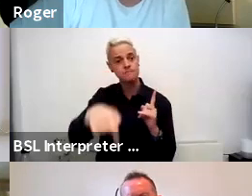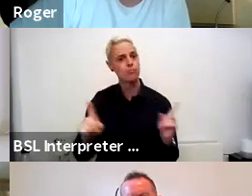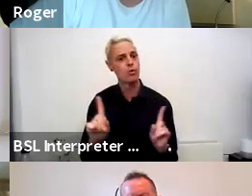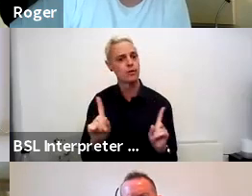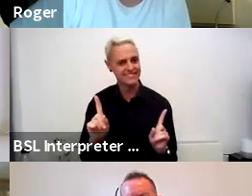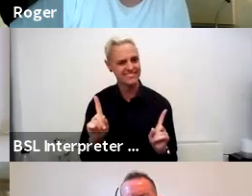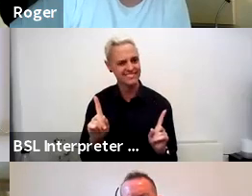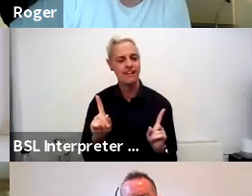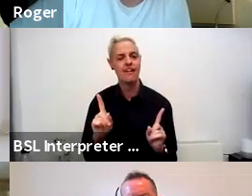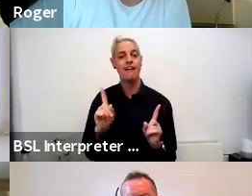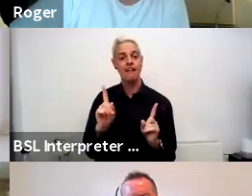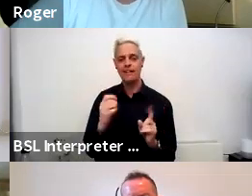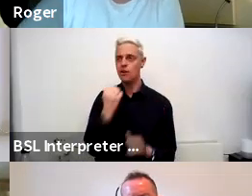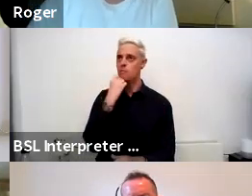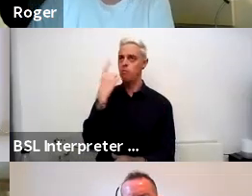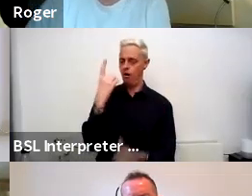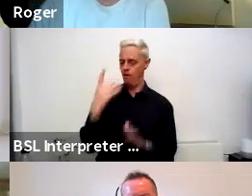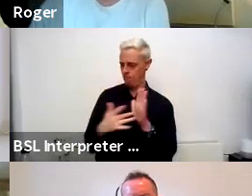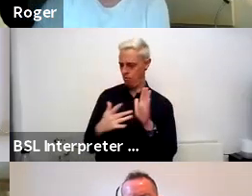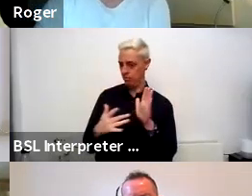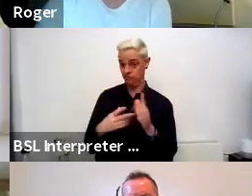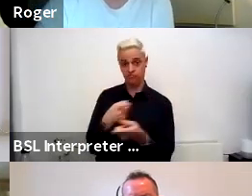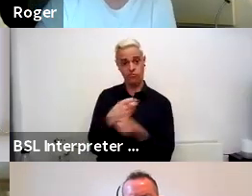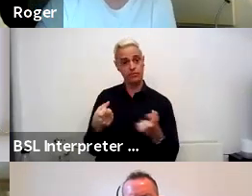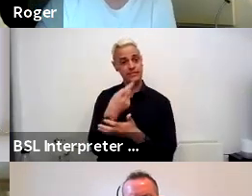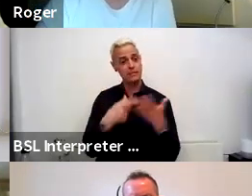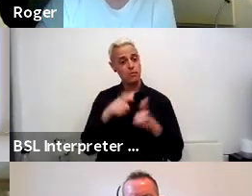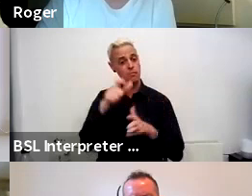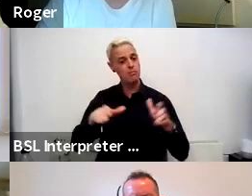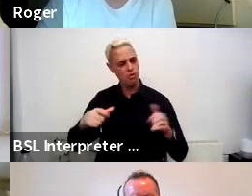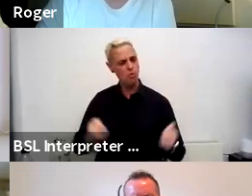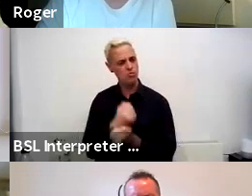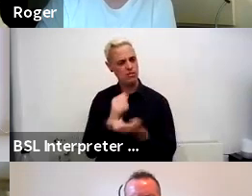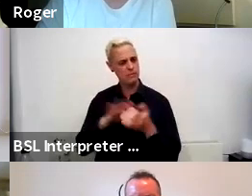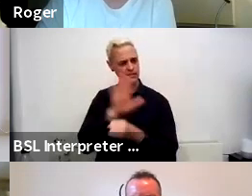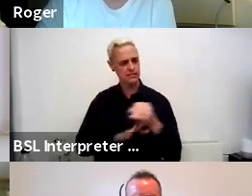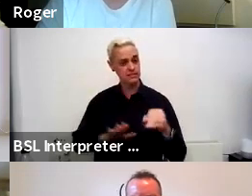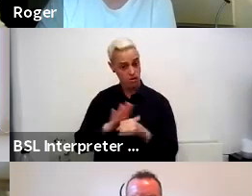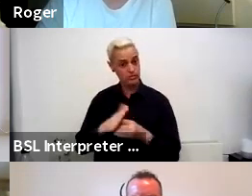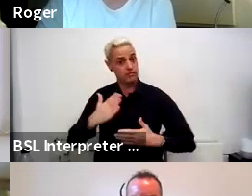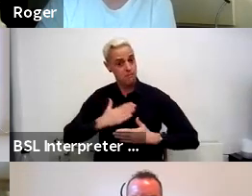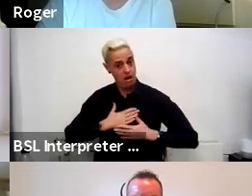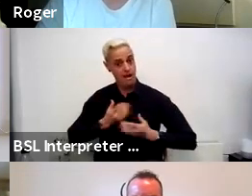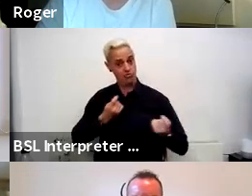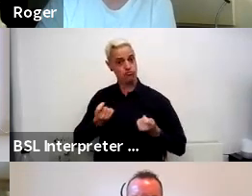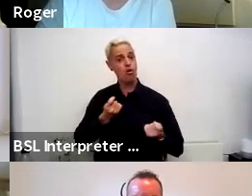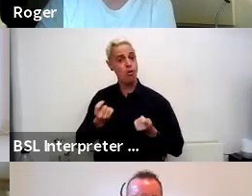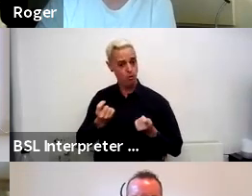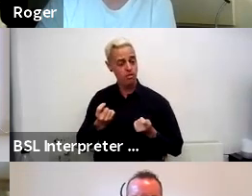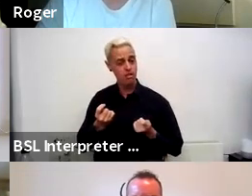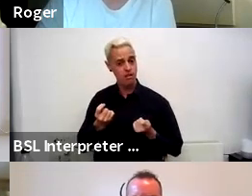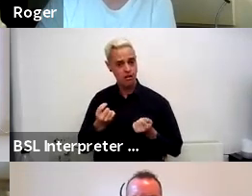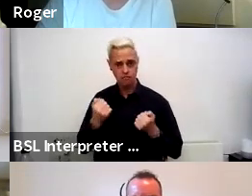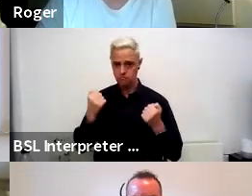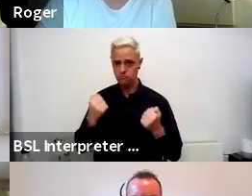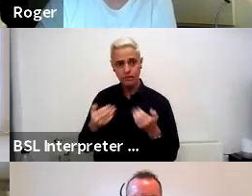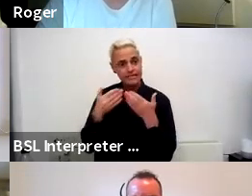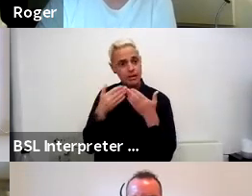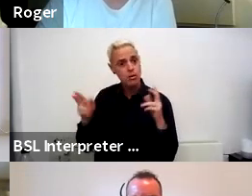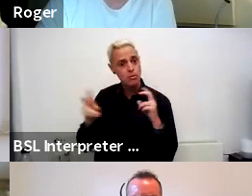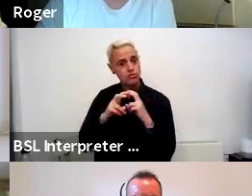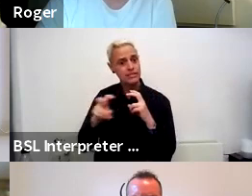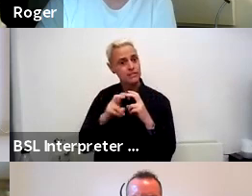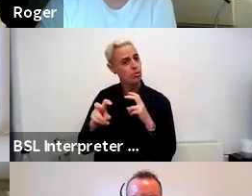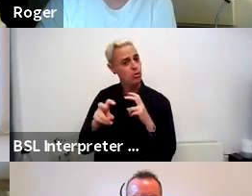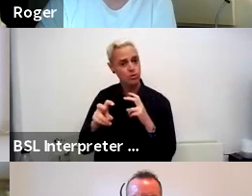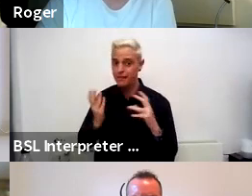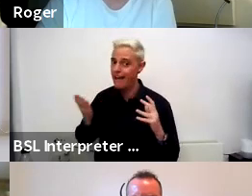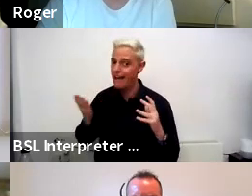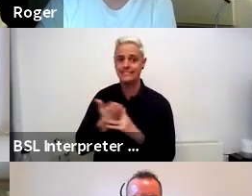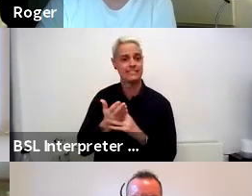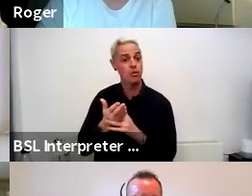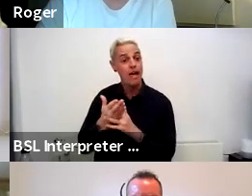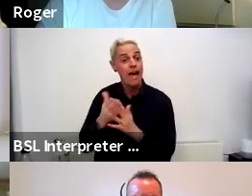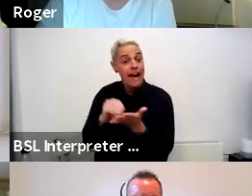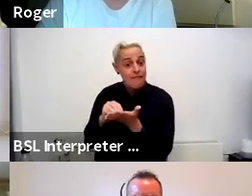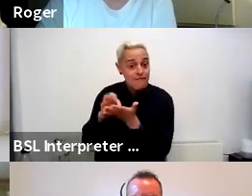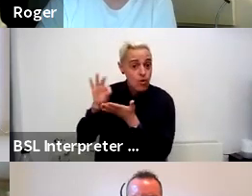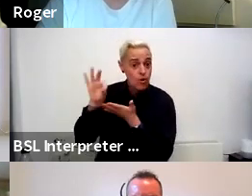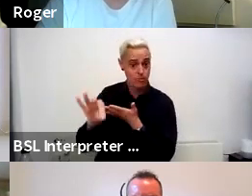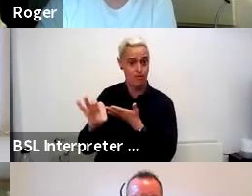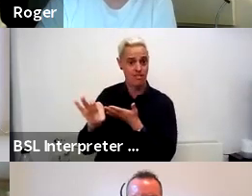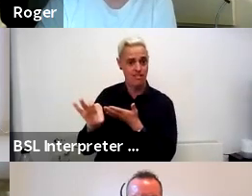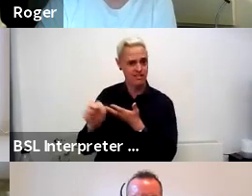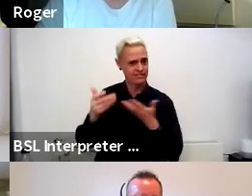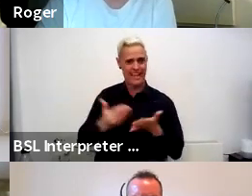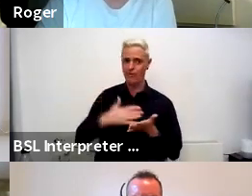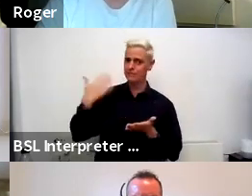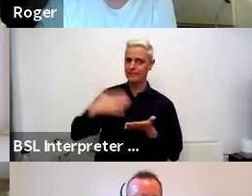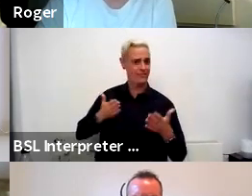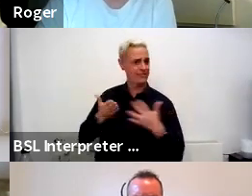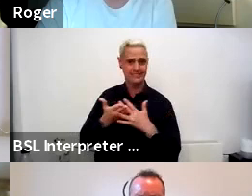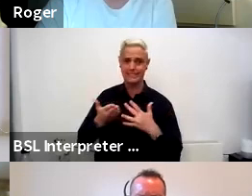I think the thing that will make the most difference to this disabled people in Greater Manchester which is absolutely under my control, would be to make our public transport system far more accessible and affordable than it currently is.